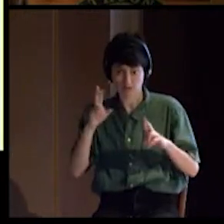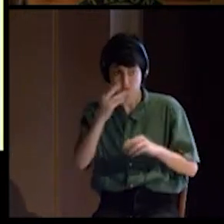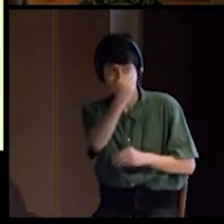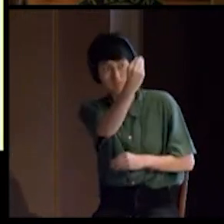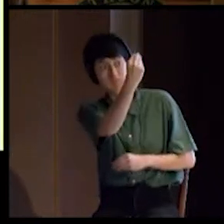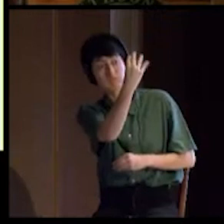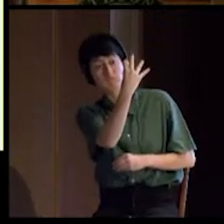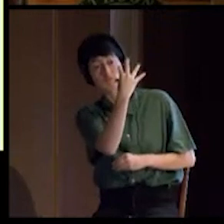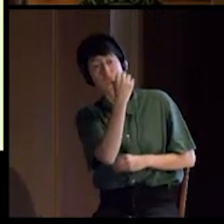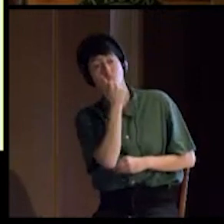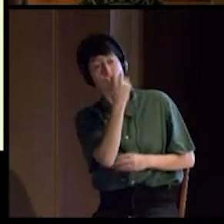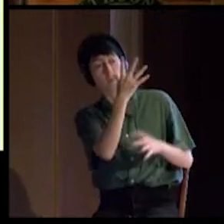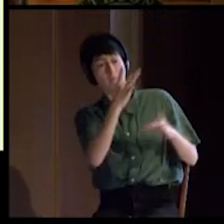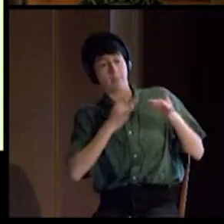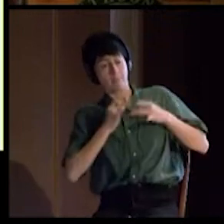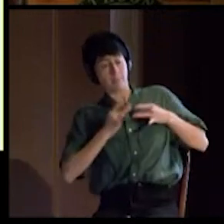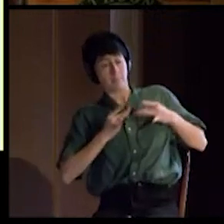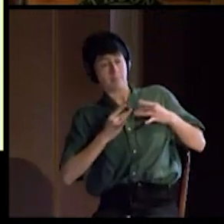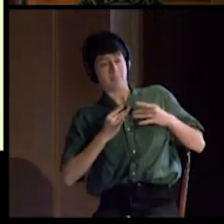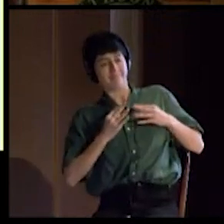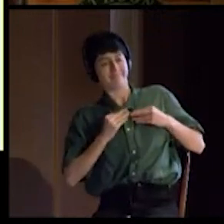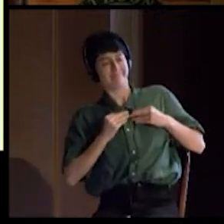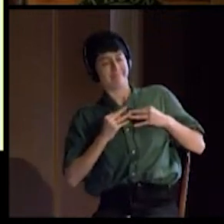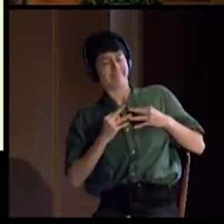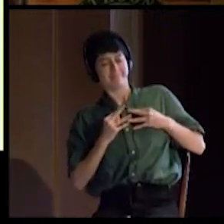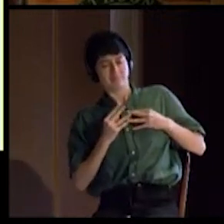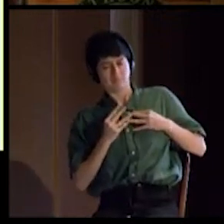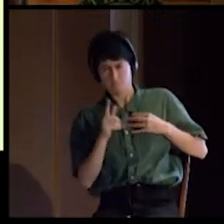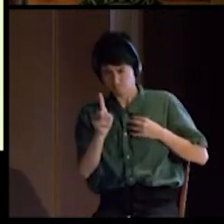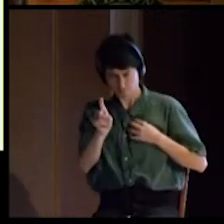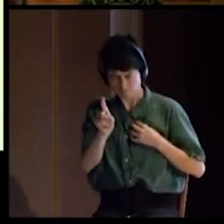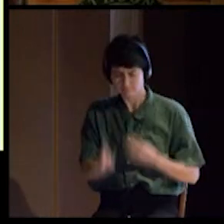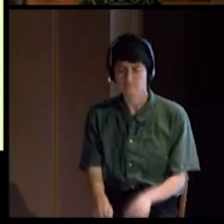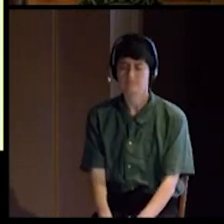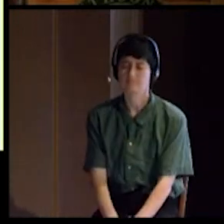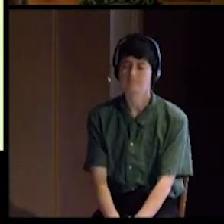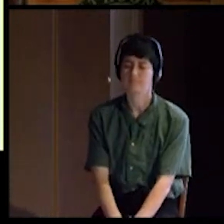that we had used for the feather research that I just presented,